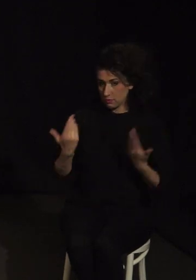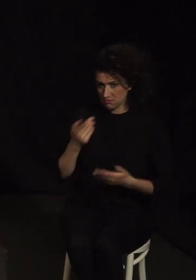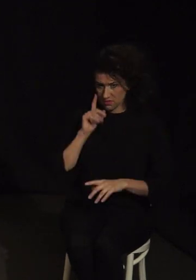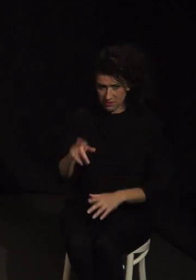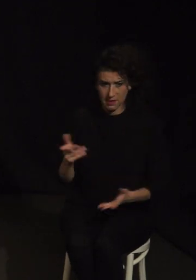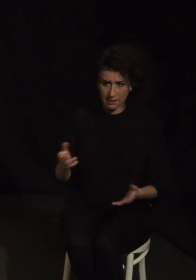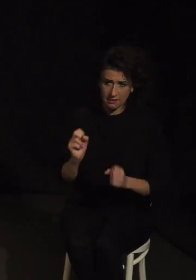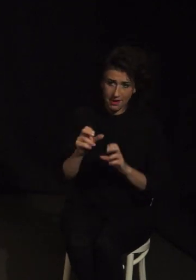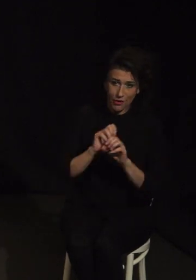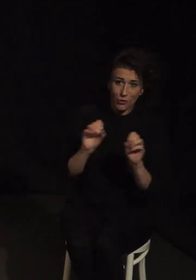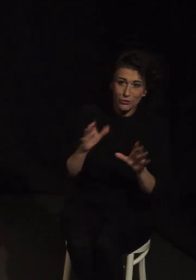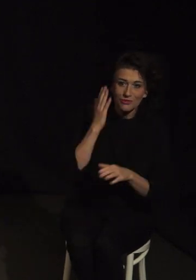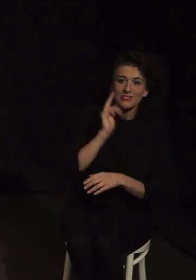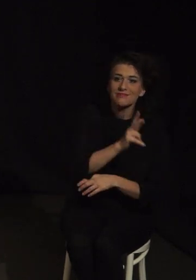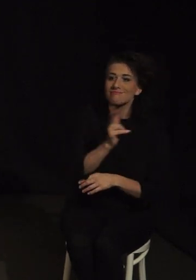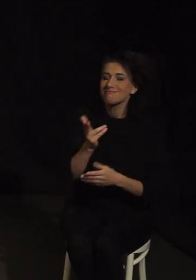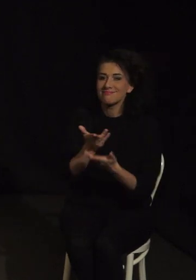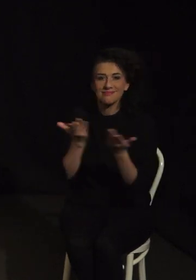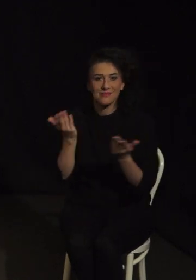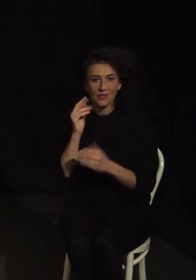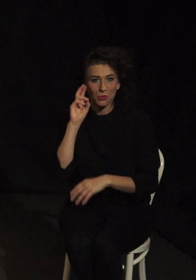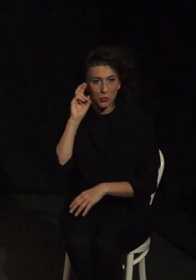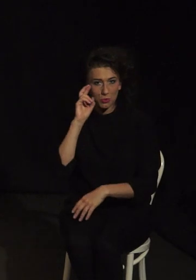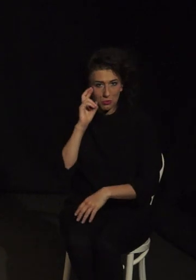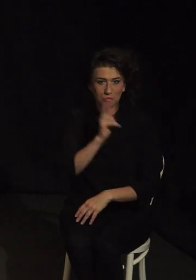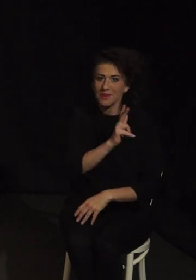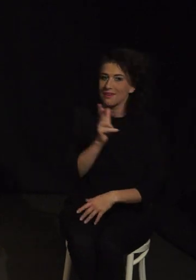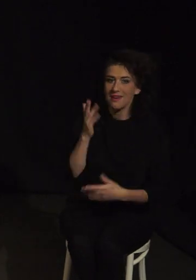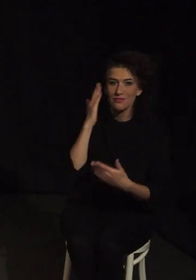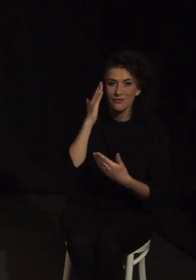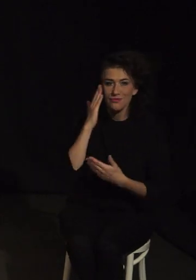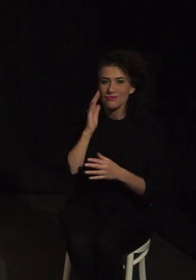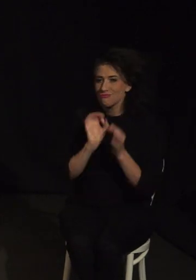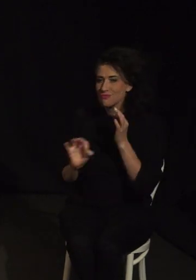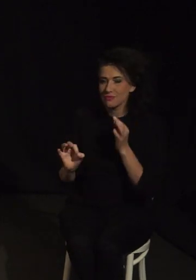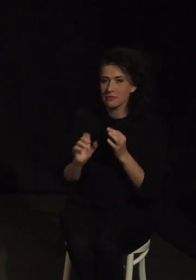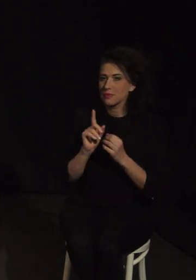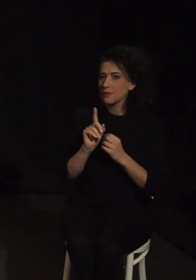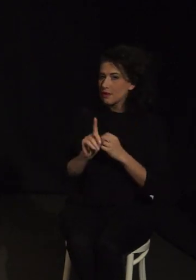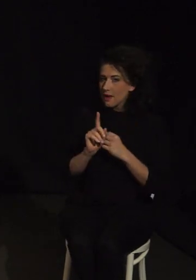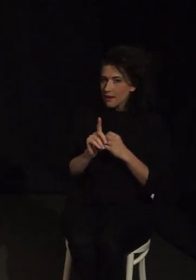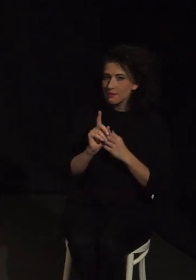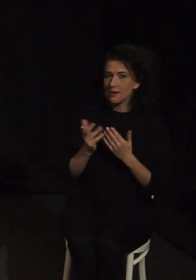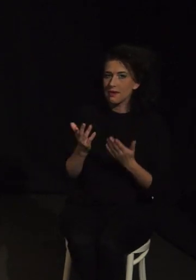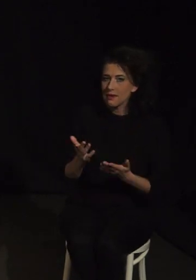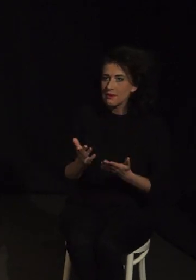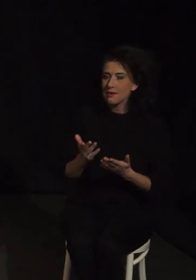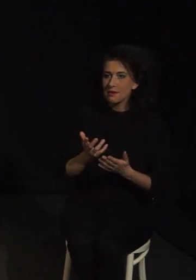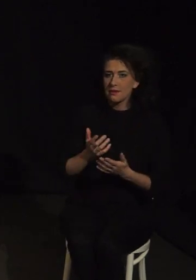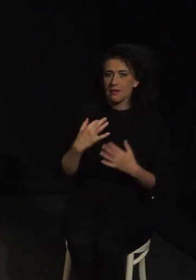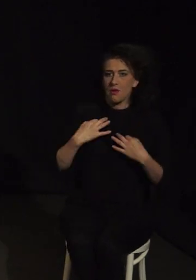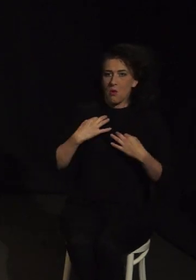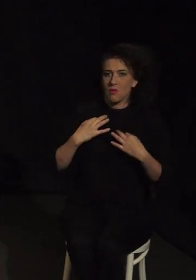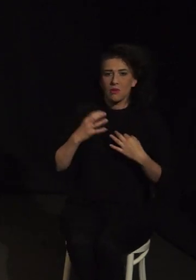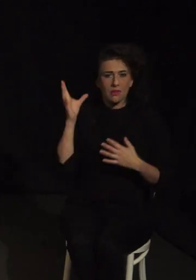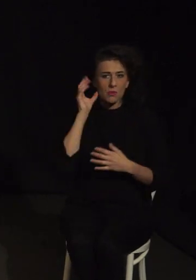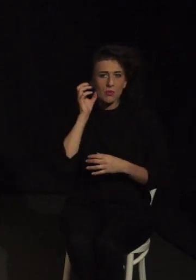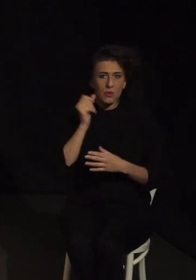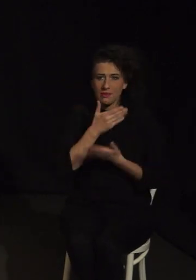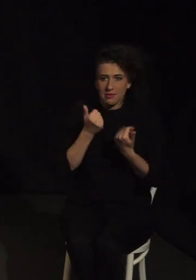Everyone understands it, has read it and knows it, but an indifferent listener will not understand any of it